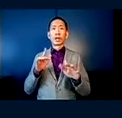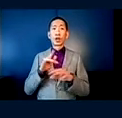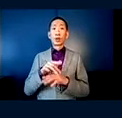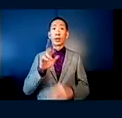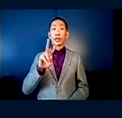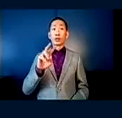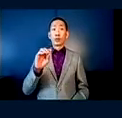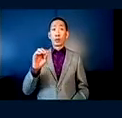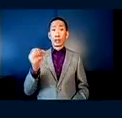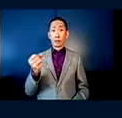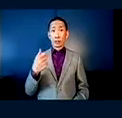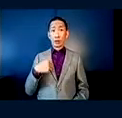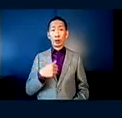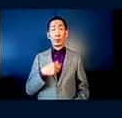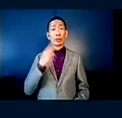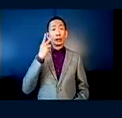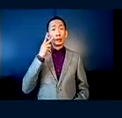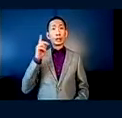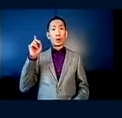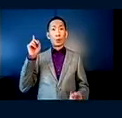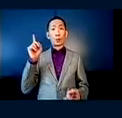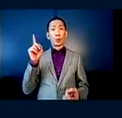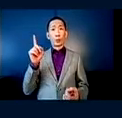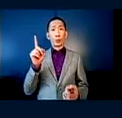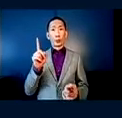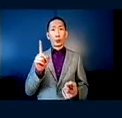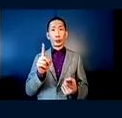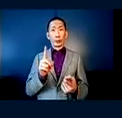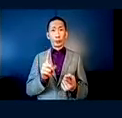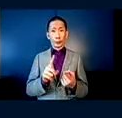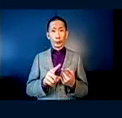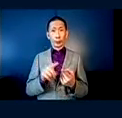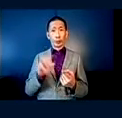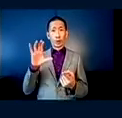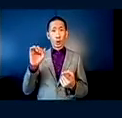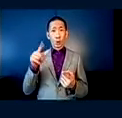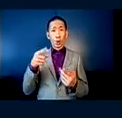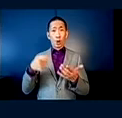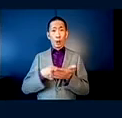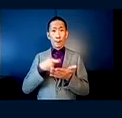SO, STARTING IN THE EARLY 2000s, WE SAW A HUGE DECREASE